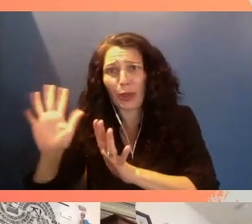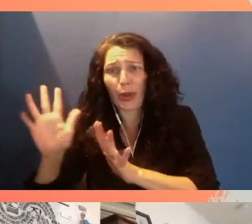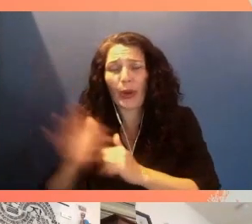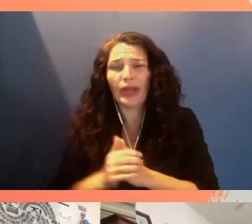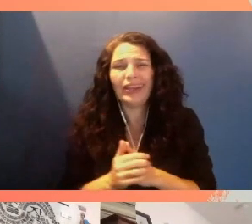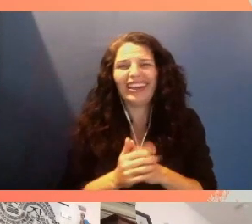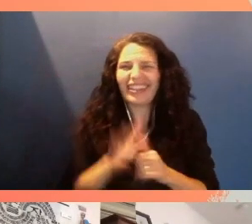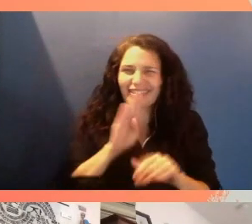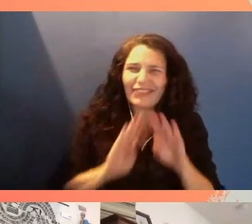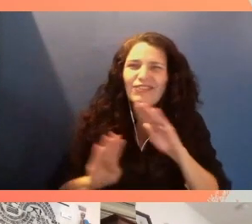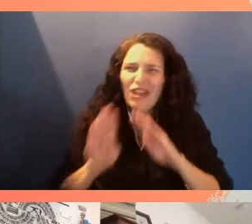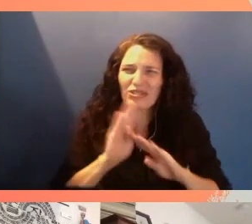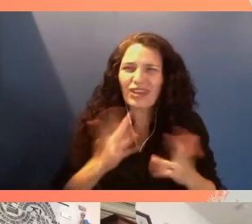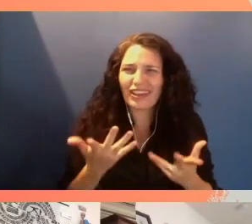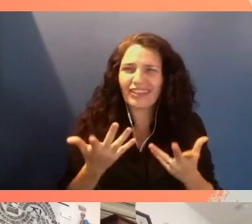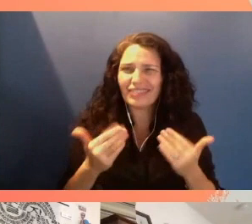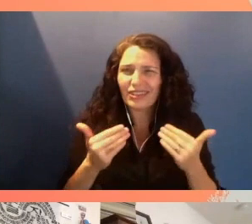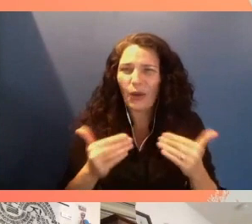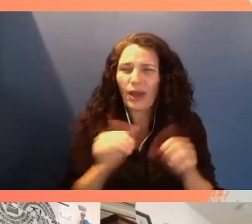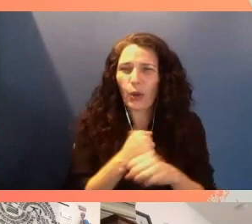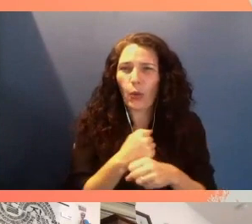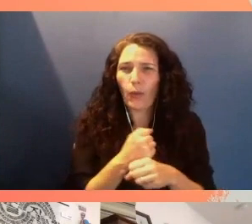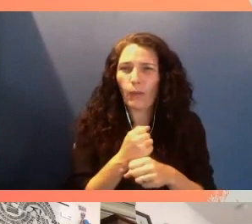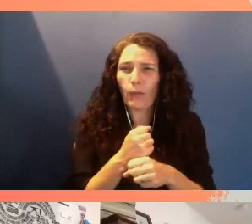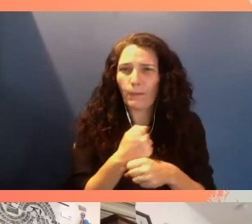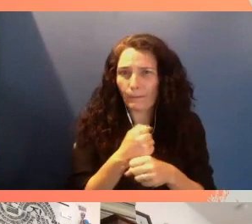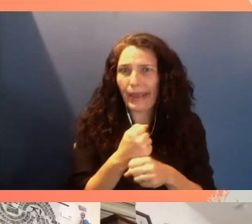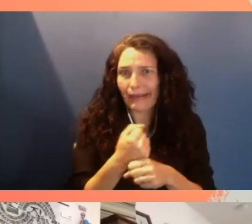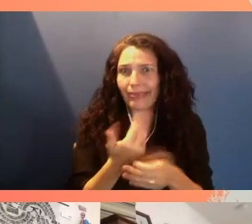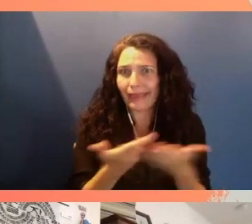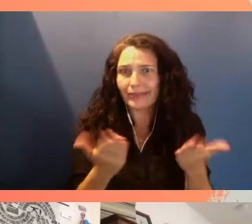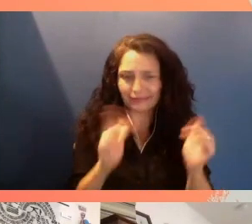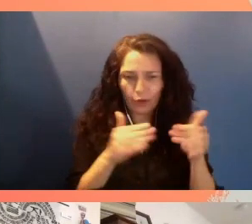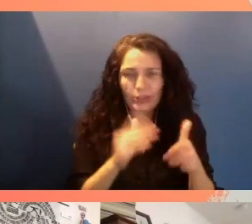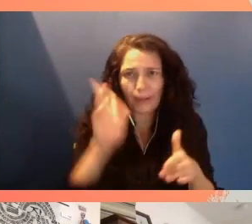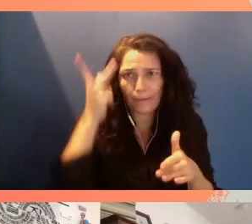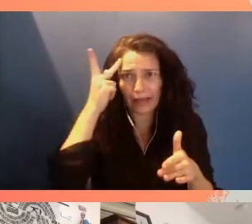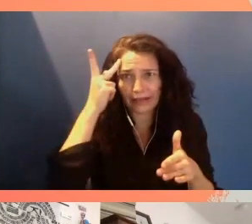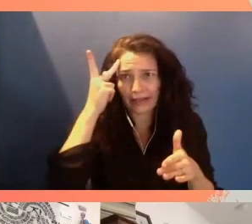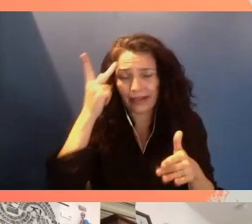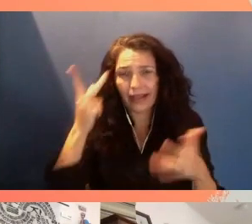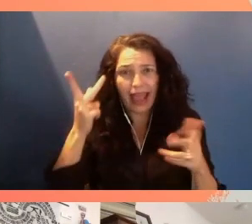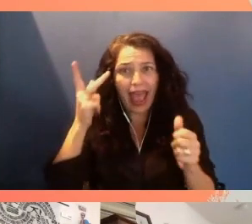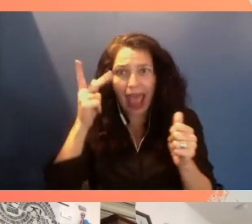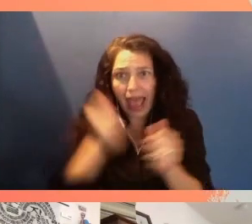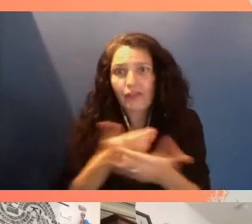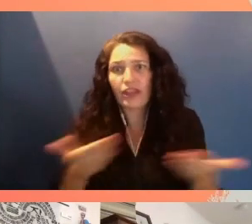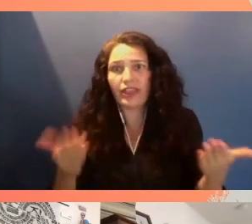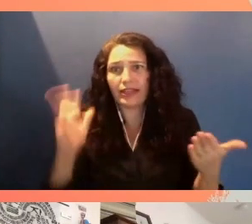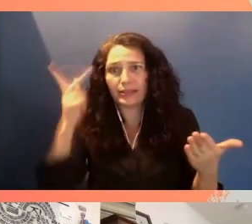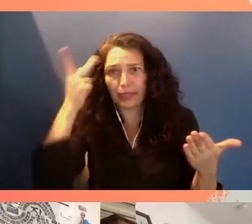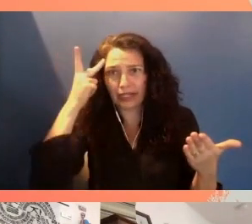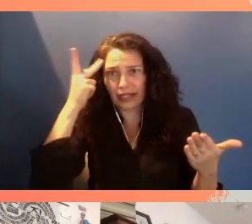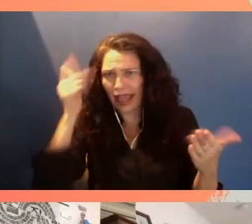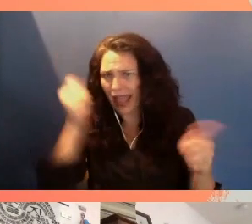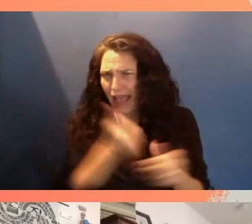And, I live in the camp of everything is politics right now. I don't know what is political right now. I don't know what aspect of any